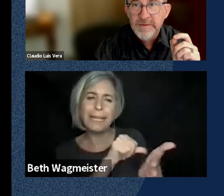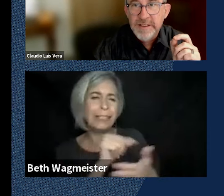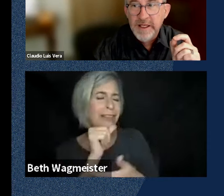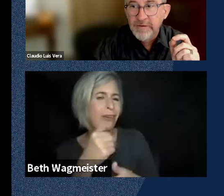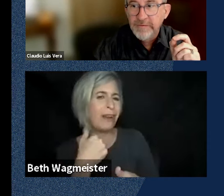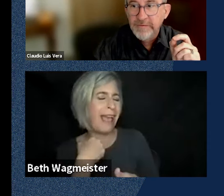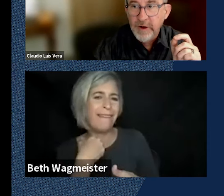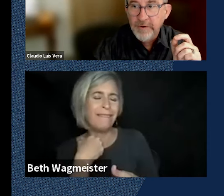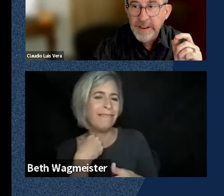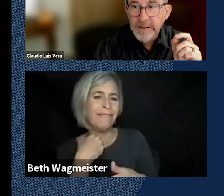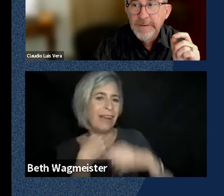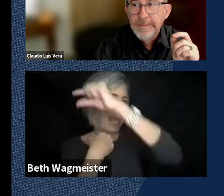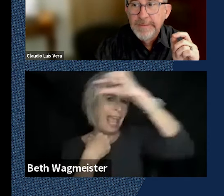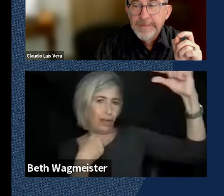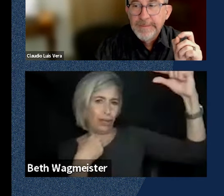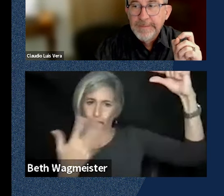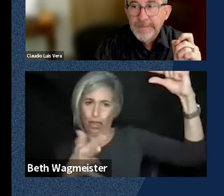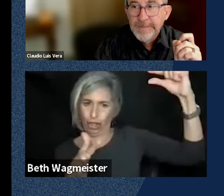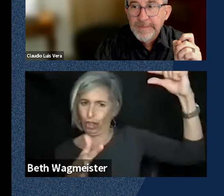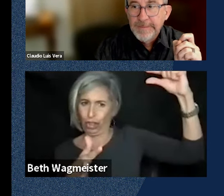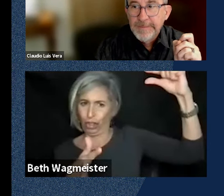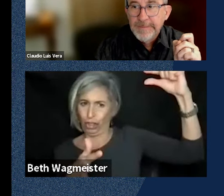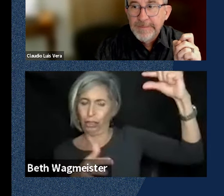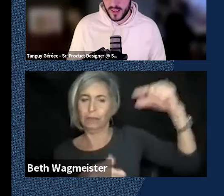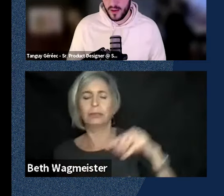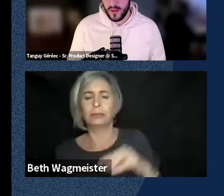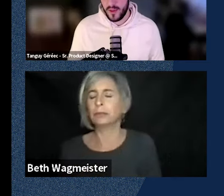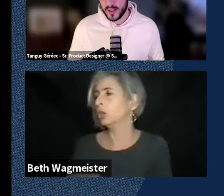semantic header for them already. Yeah, exactly.